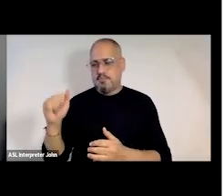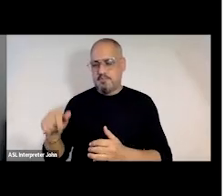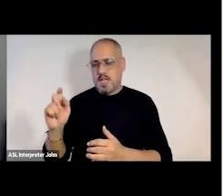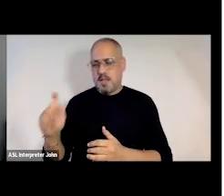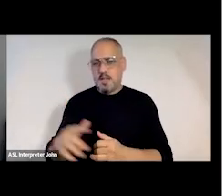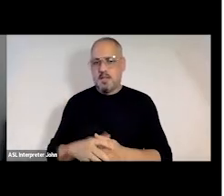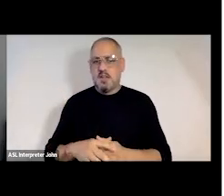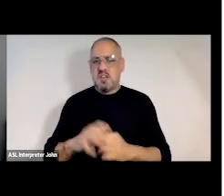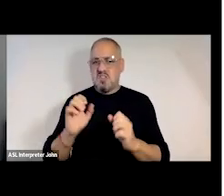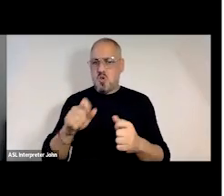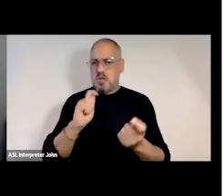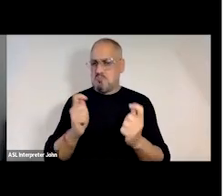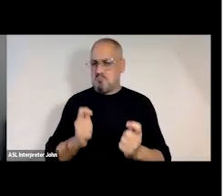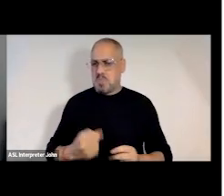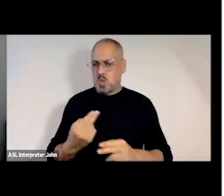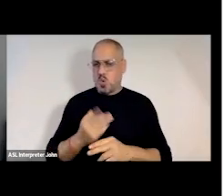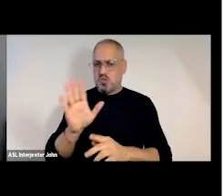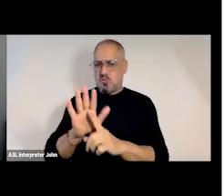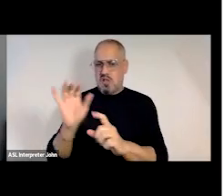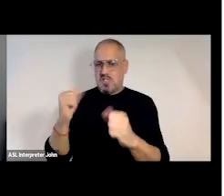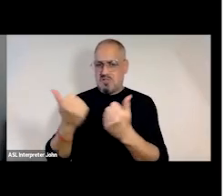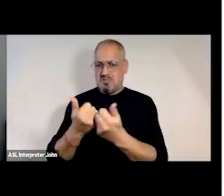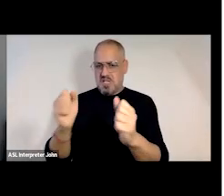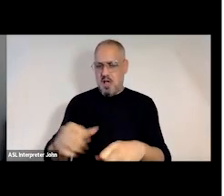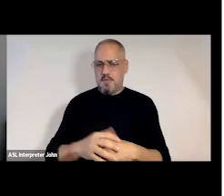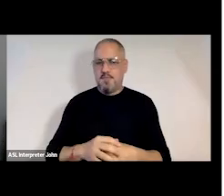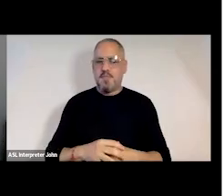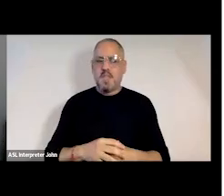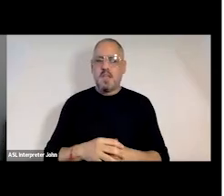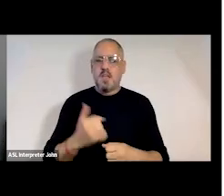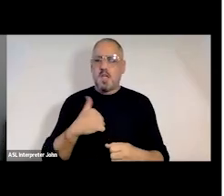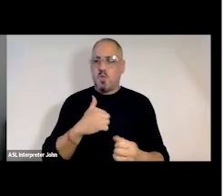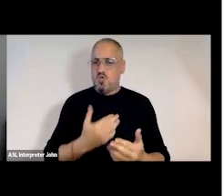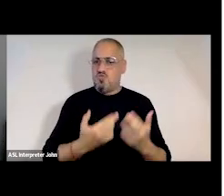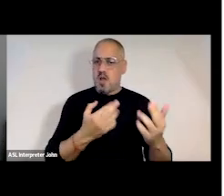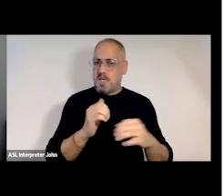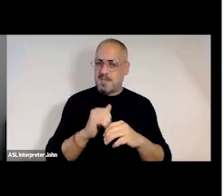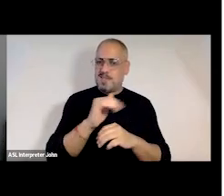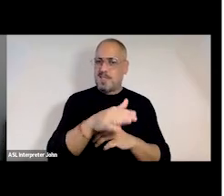This can be catered for use at your agency. So we recommend sending request letter,